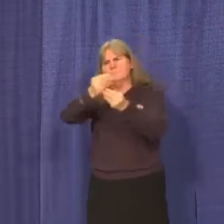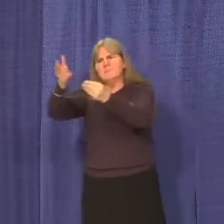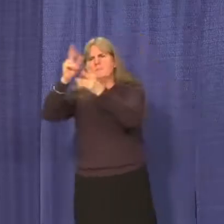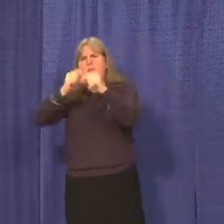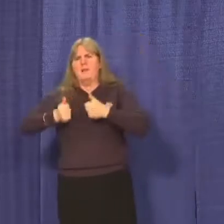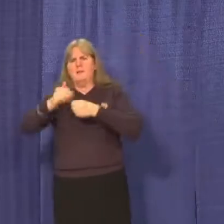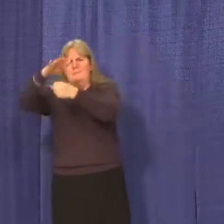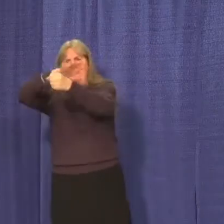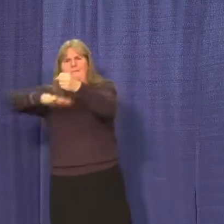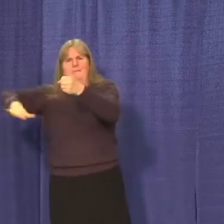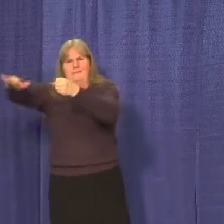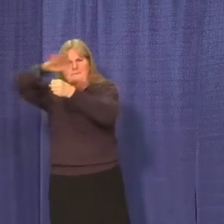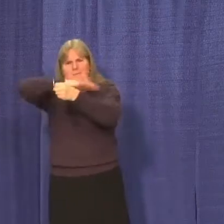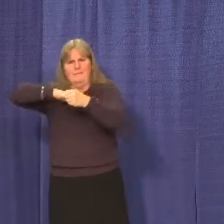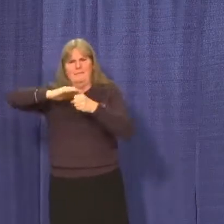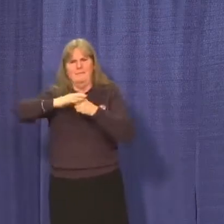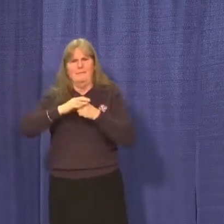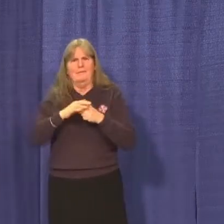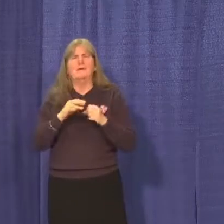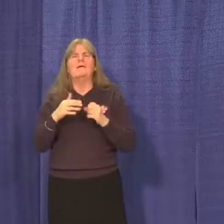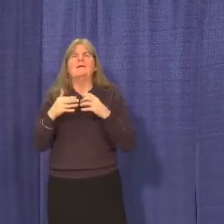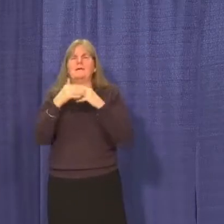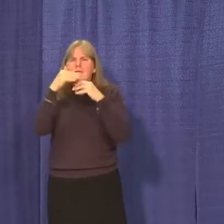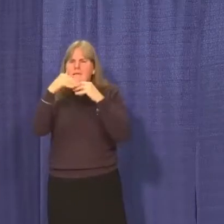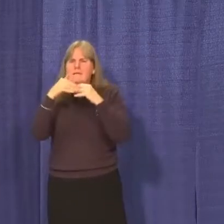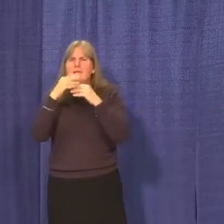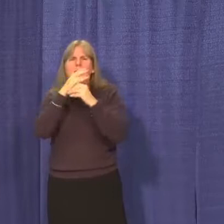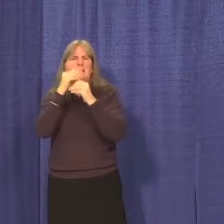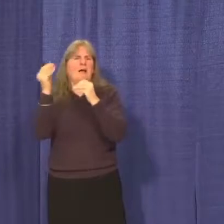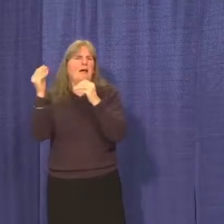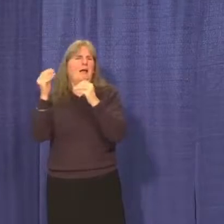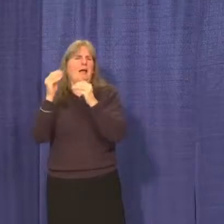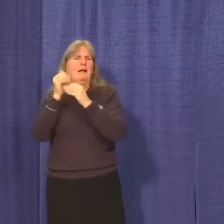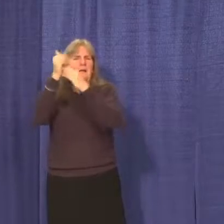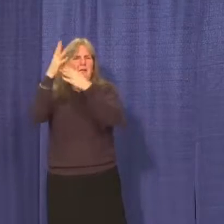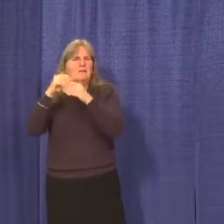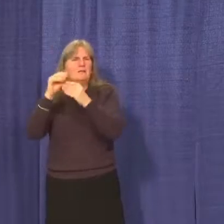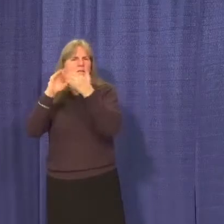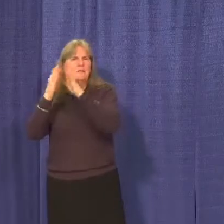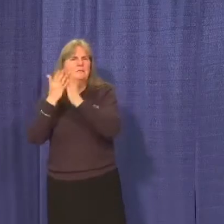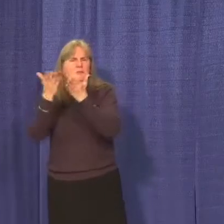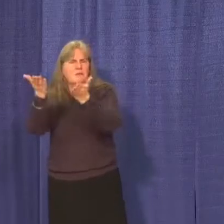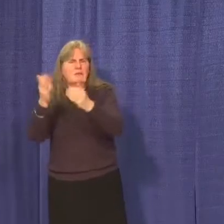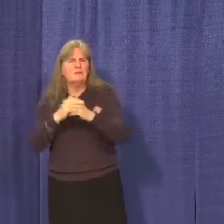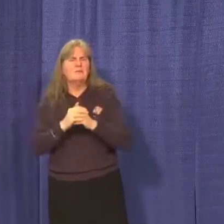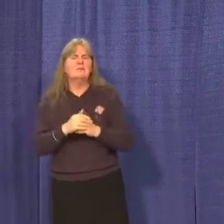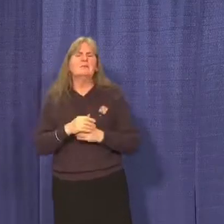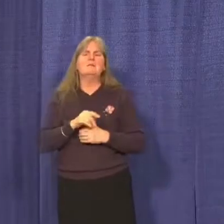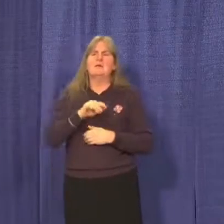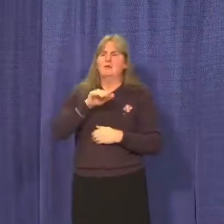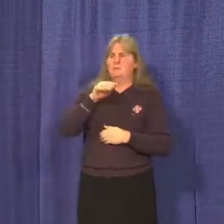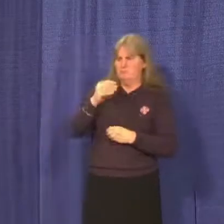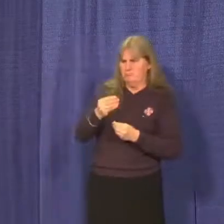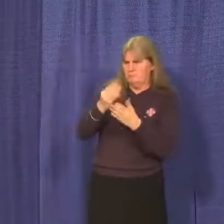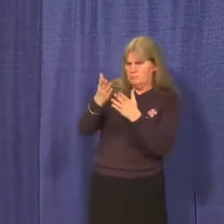interviewed on your channel this week as well, talking about again helping us to say when it is my turn, of course I'm going